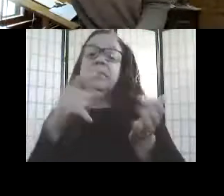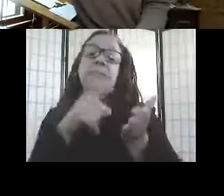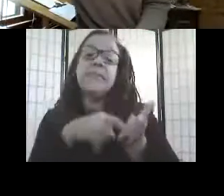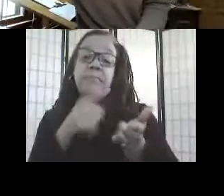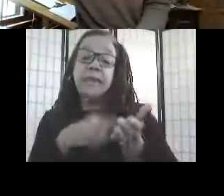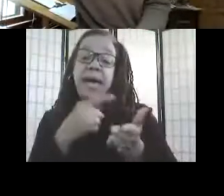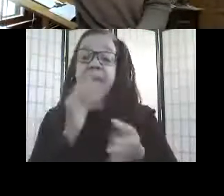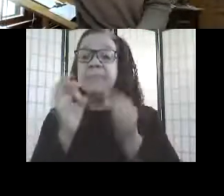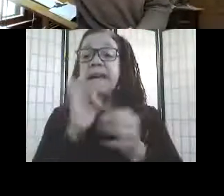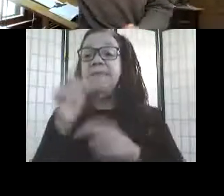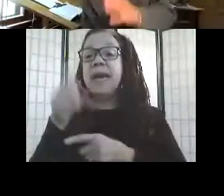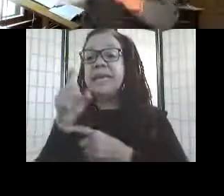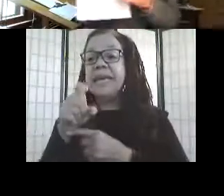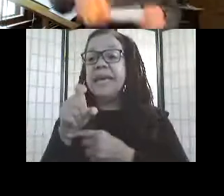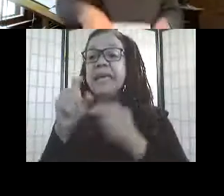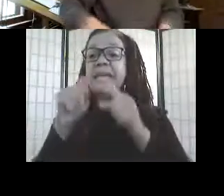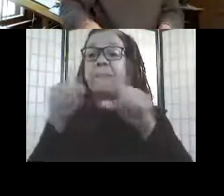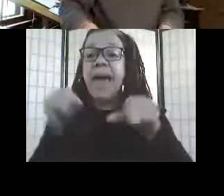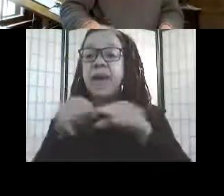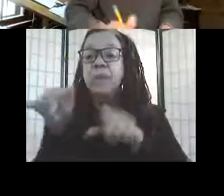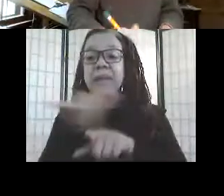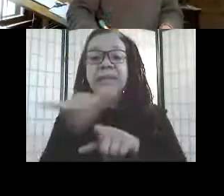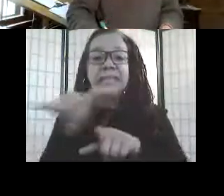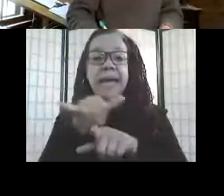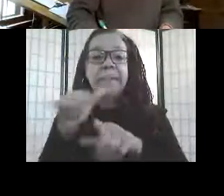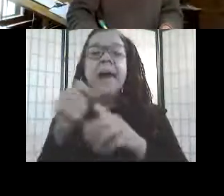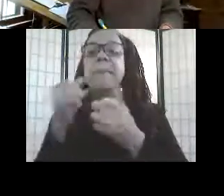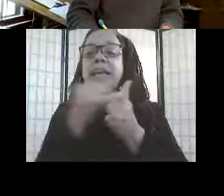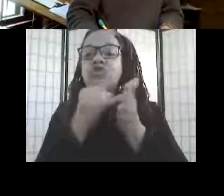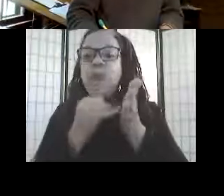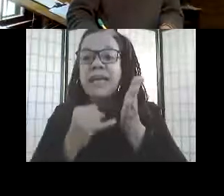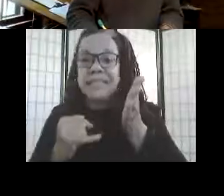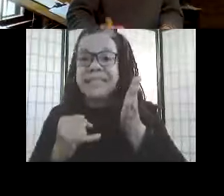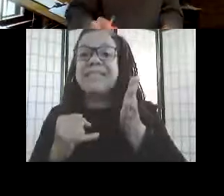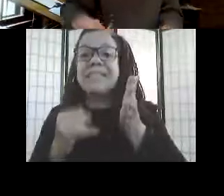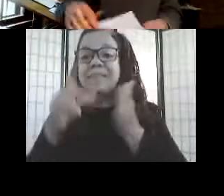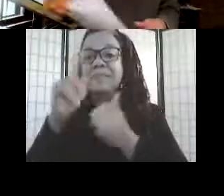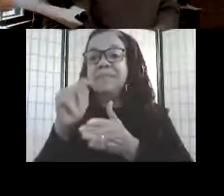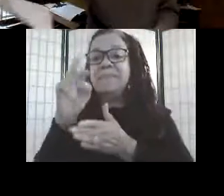the panel to look just the same, I might trace, I might. That's my little cheat,